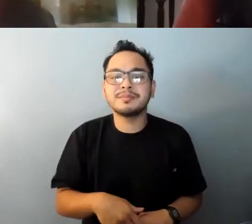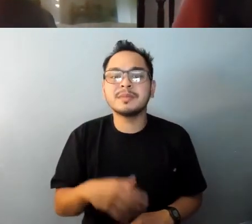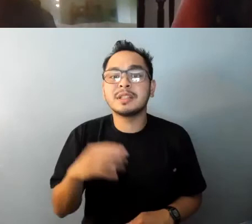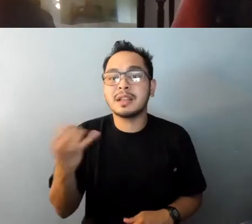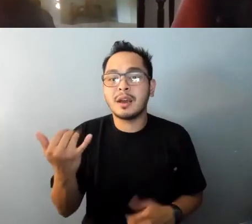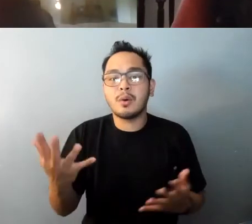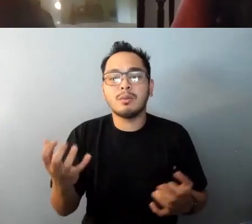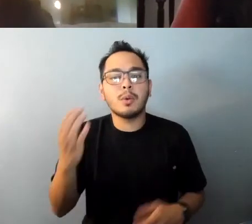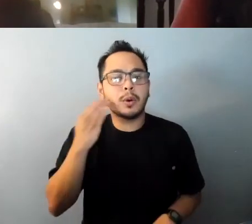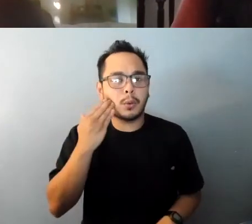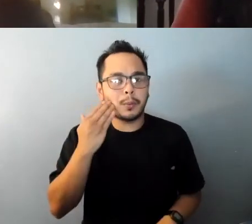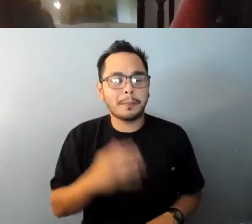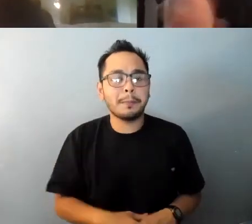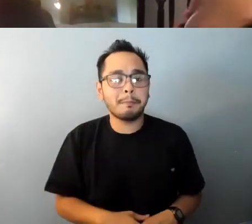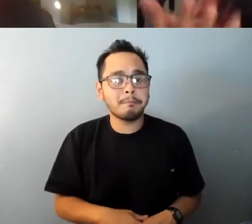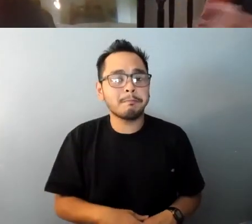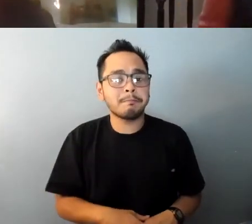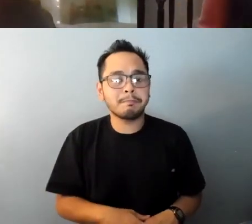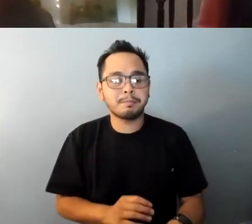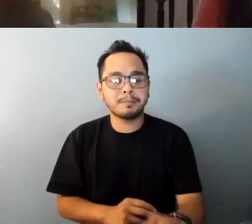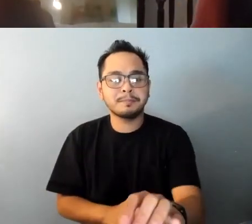On anonymous attend he would like to know, so first of all they are condiment enough,